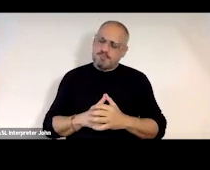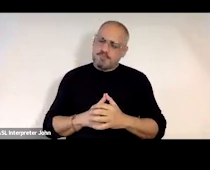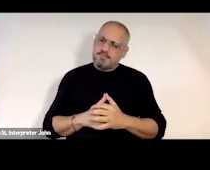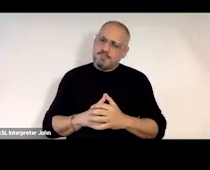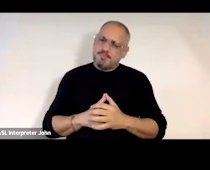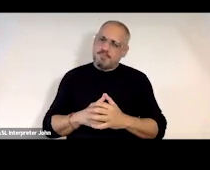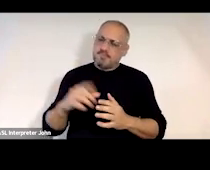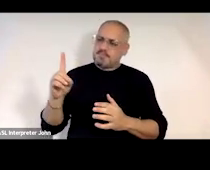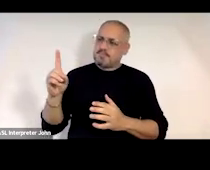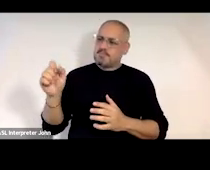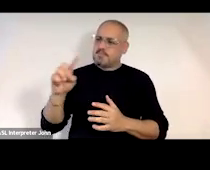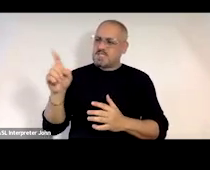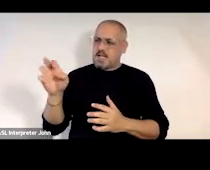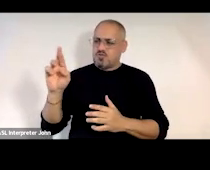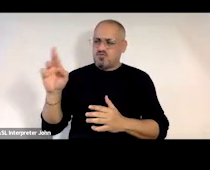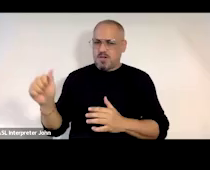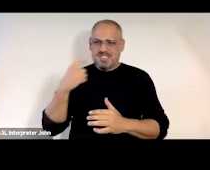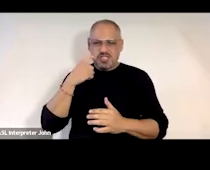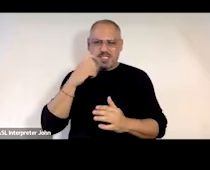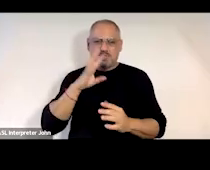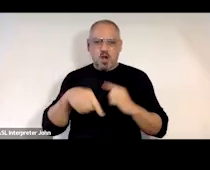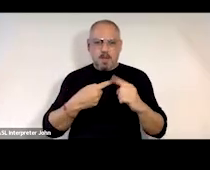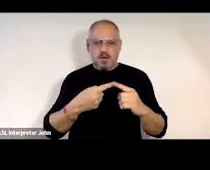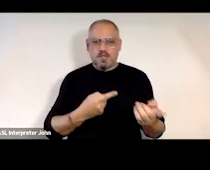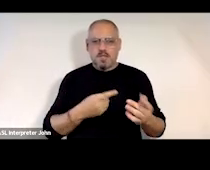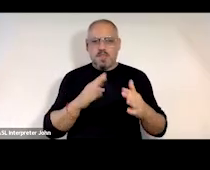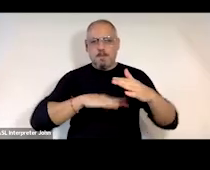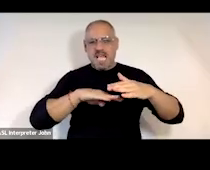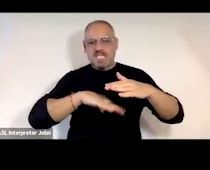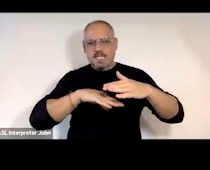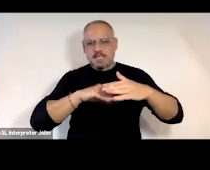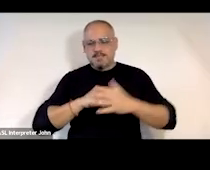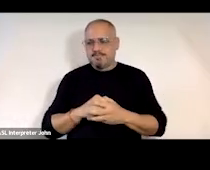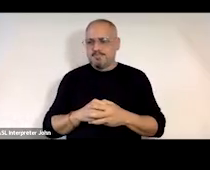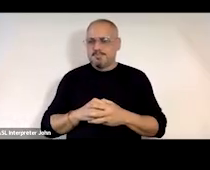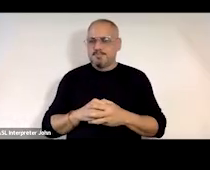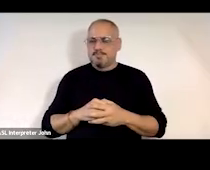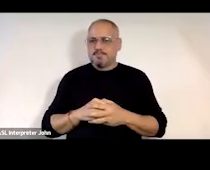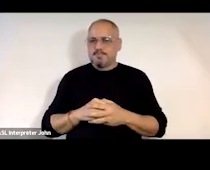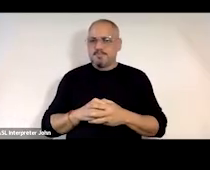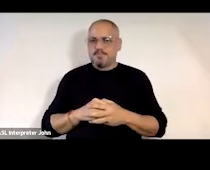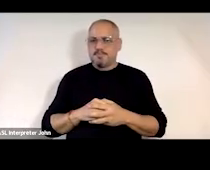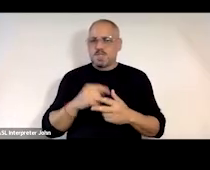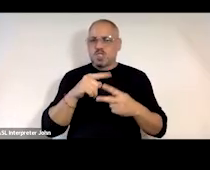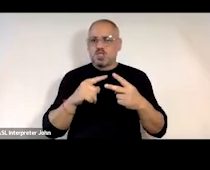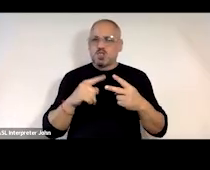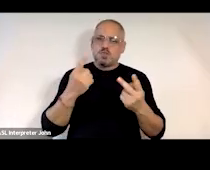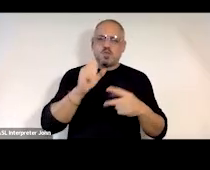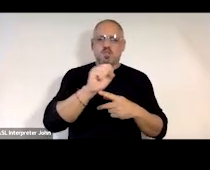So Dazara just spoke to the basics of the two Social Security Administration